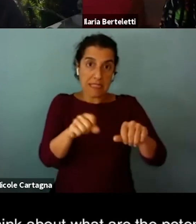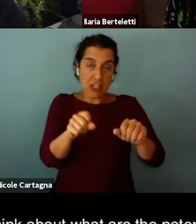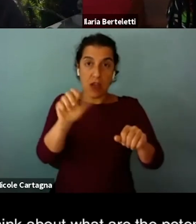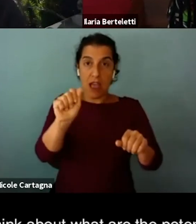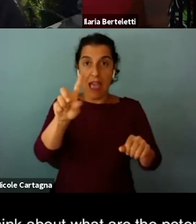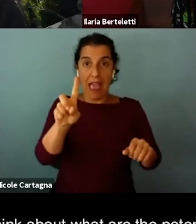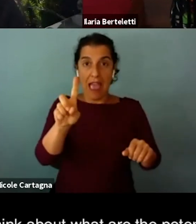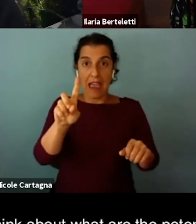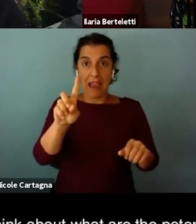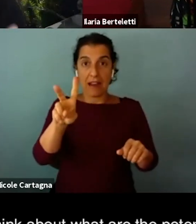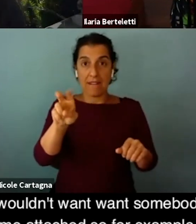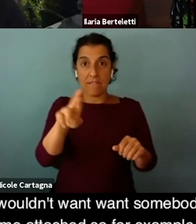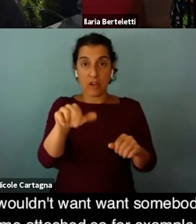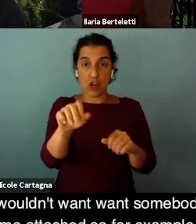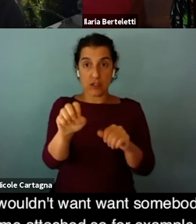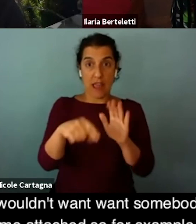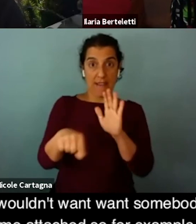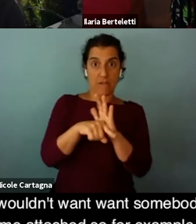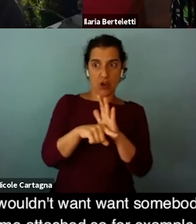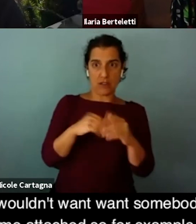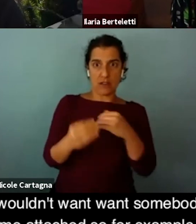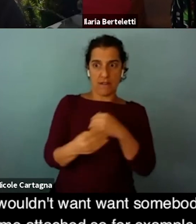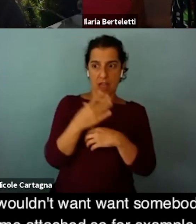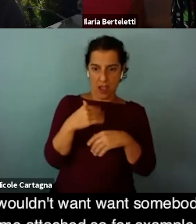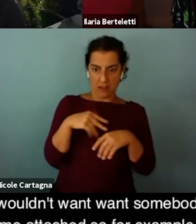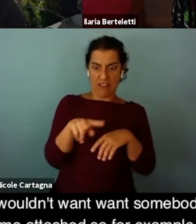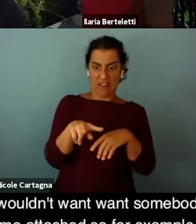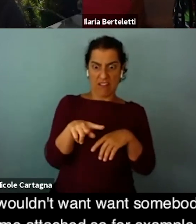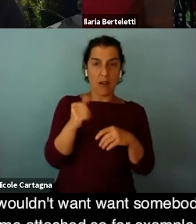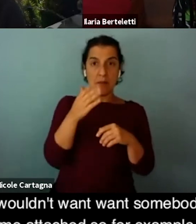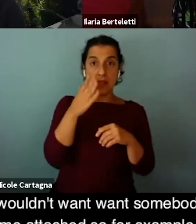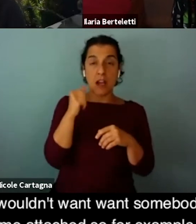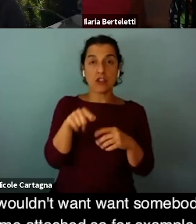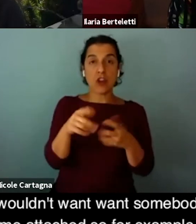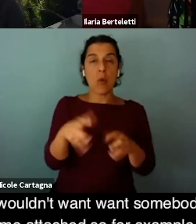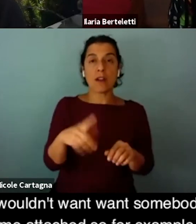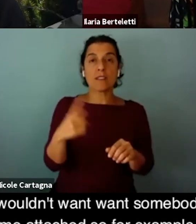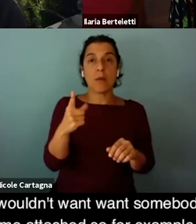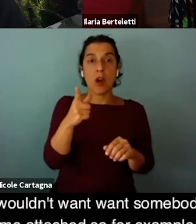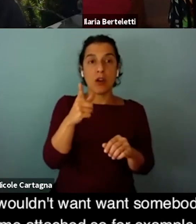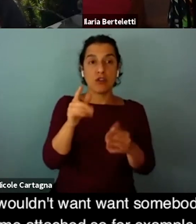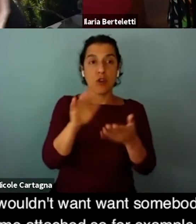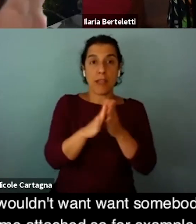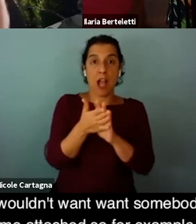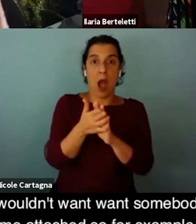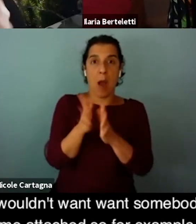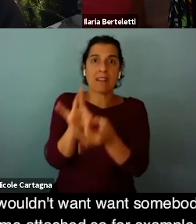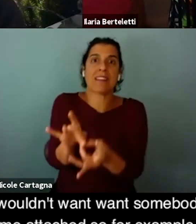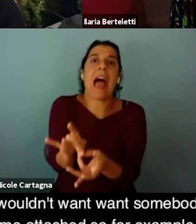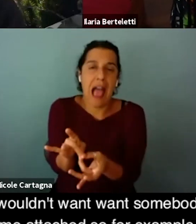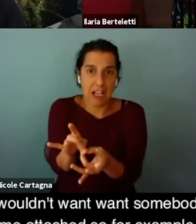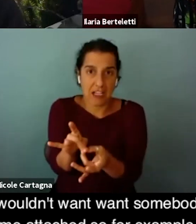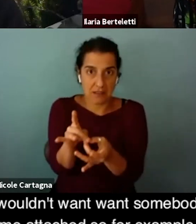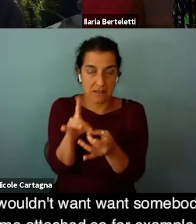on a user because you wouldn't want somebody to um to become attached so for example and